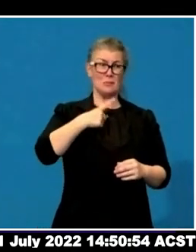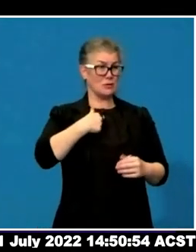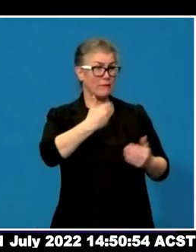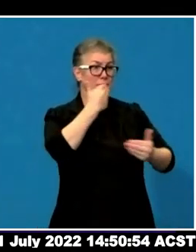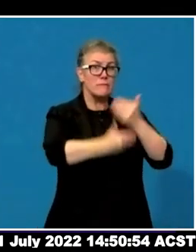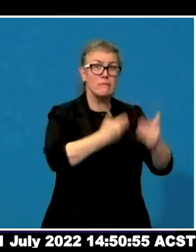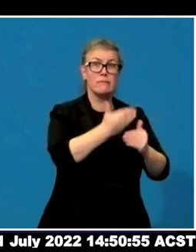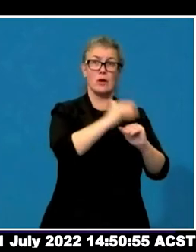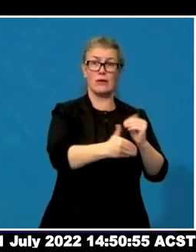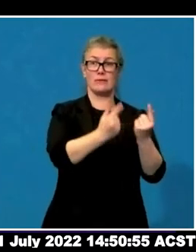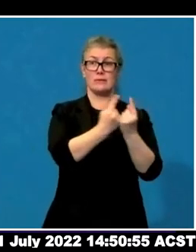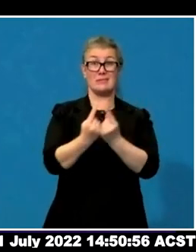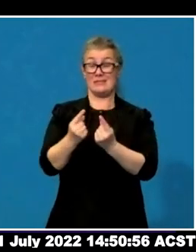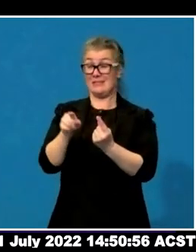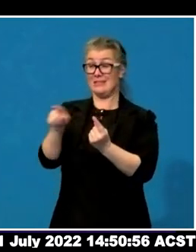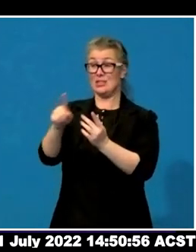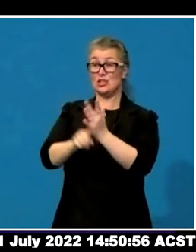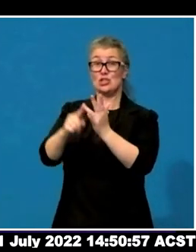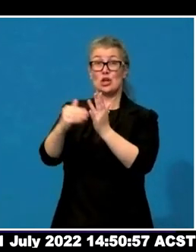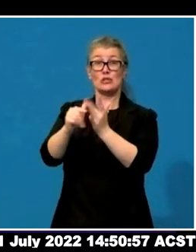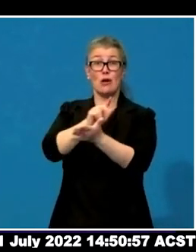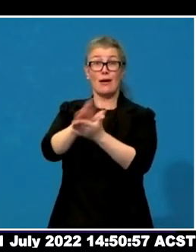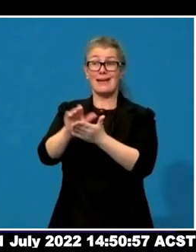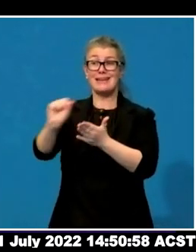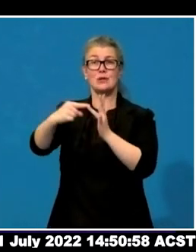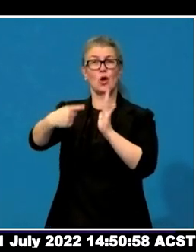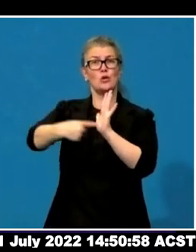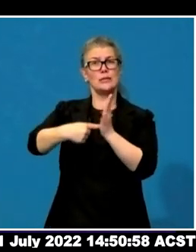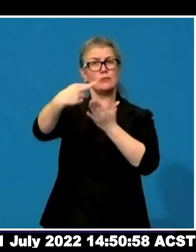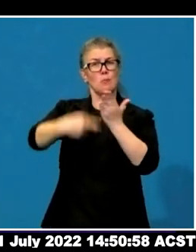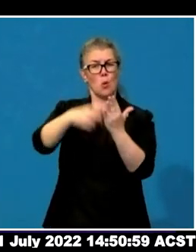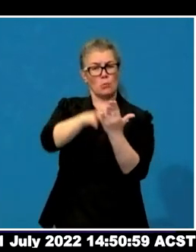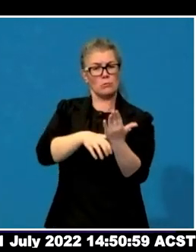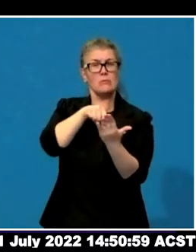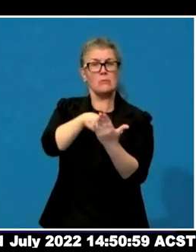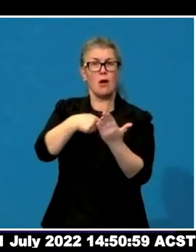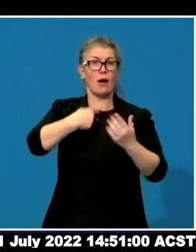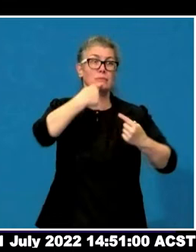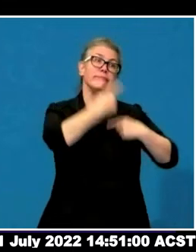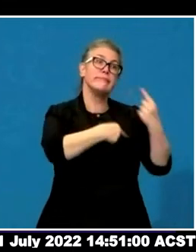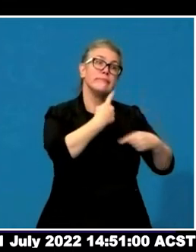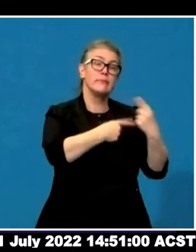written in Joziah's OT report that they just don't understand around disability.